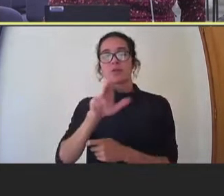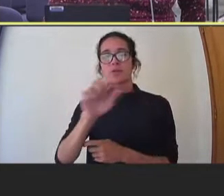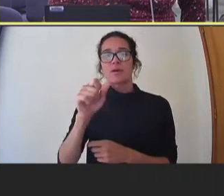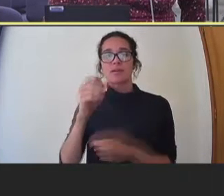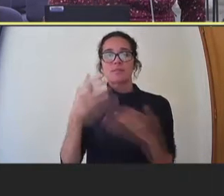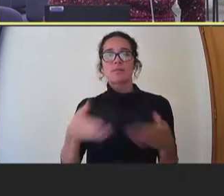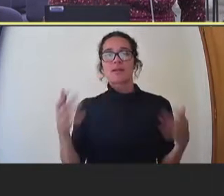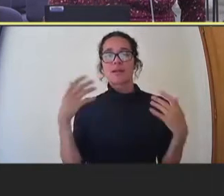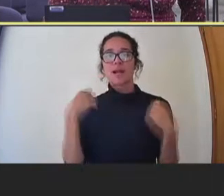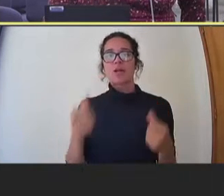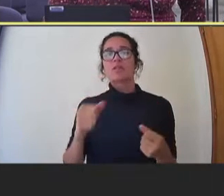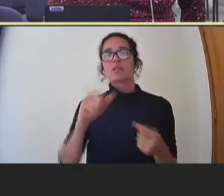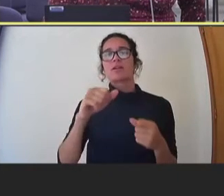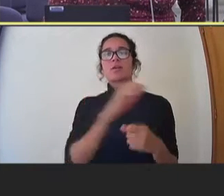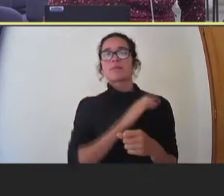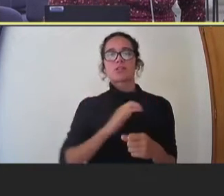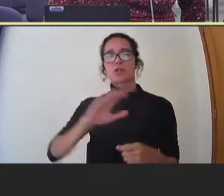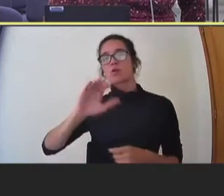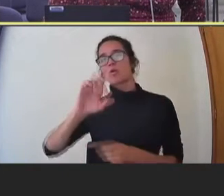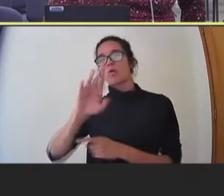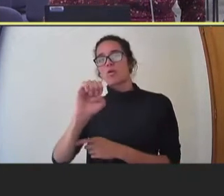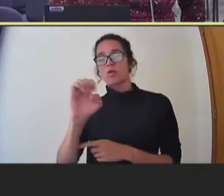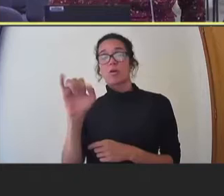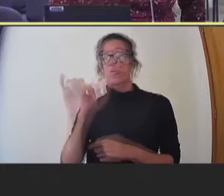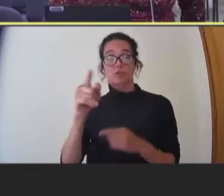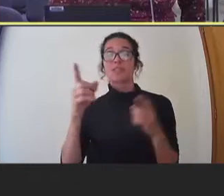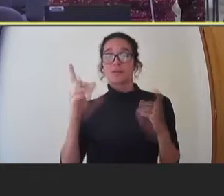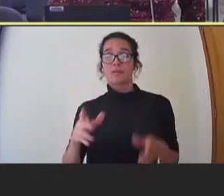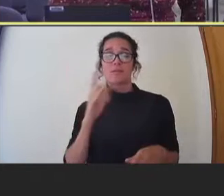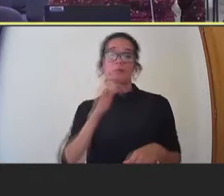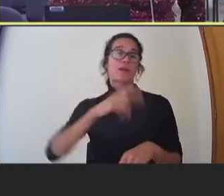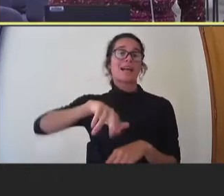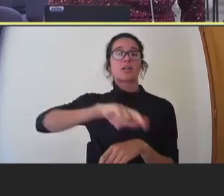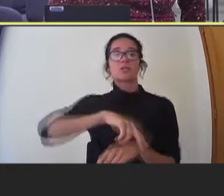She is also the director of the National Vaccine Program. She fights every day to